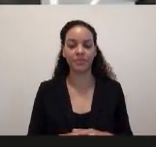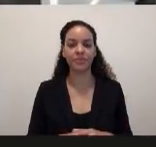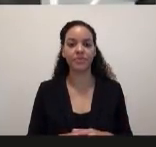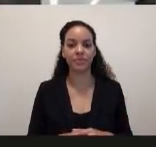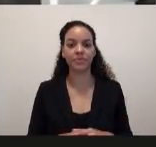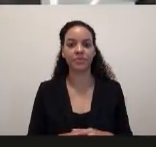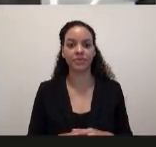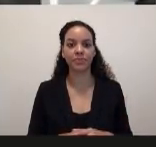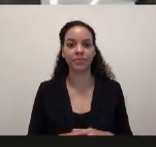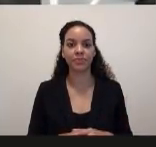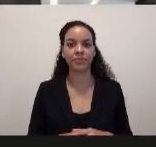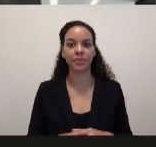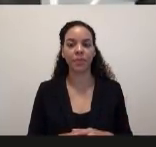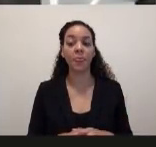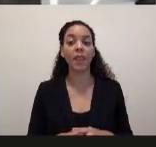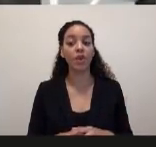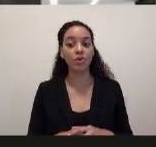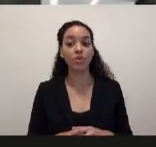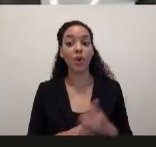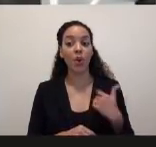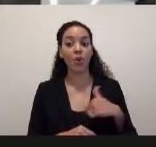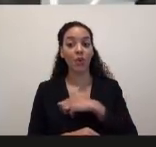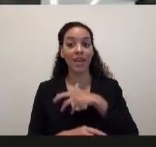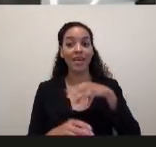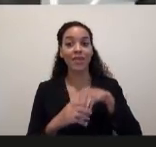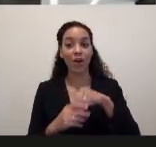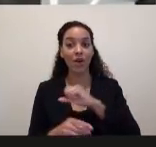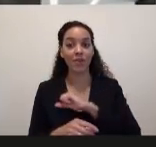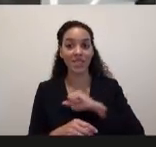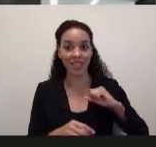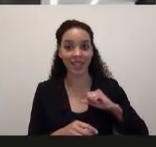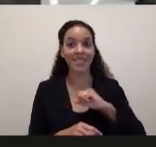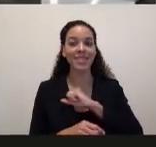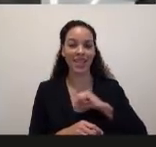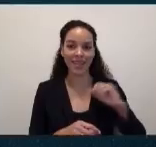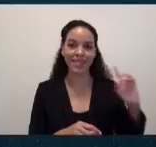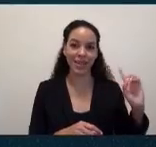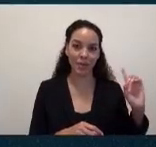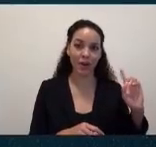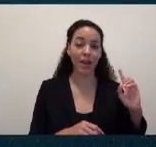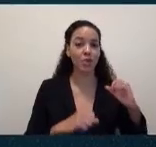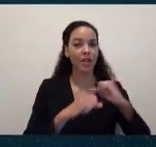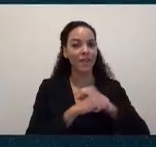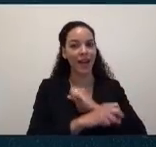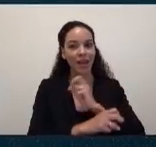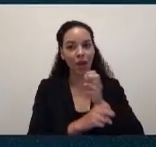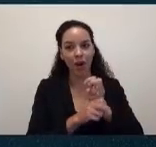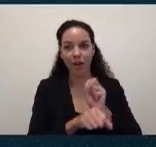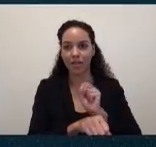So know that we in the Senate, especially Senate Democrats, are fighting as hard as we can, and if we have to pass it along party lines, then we will.